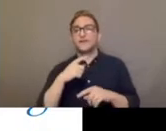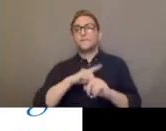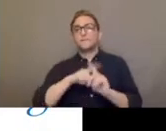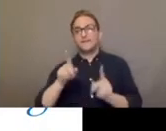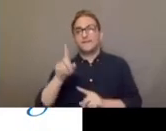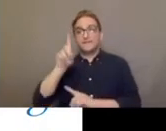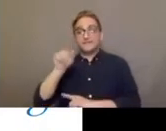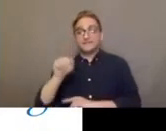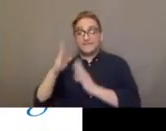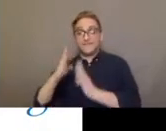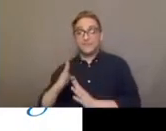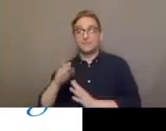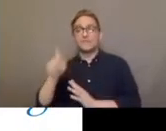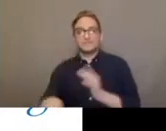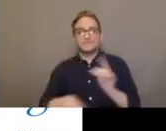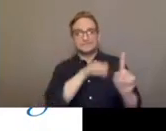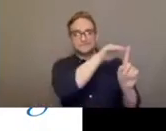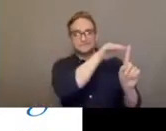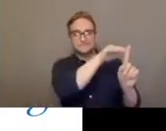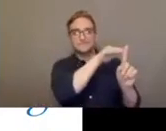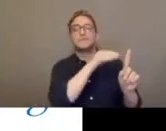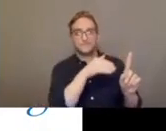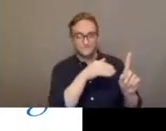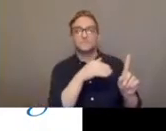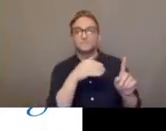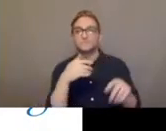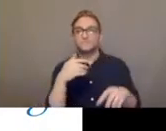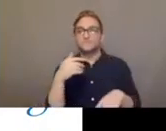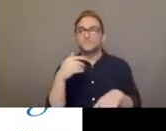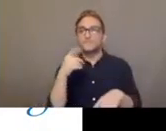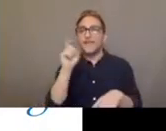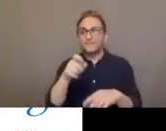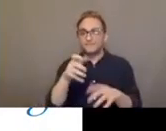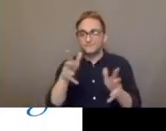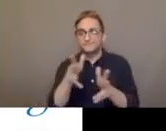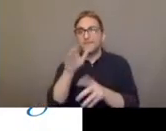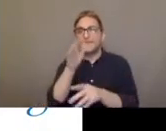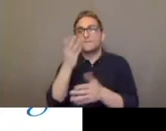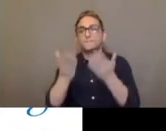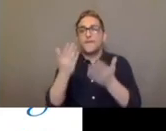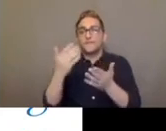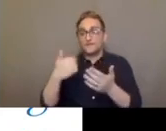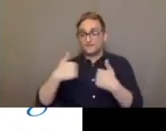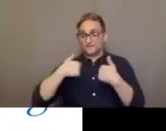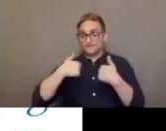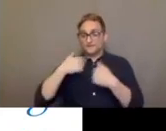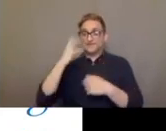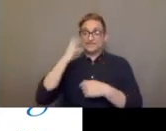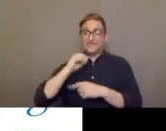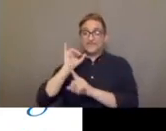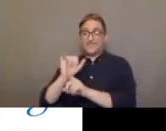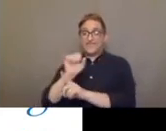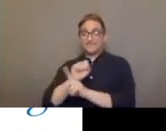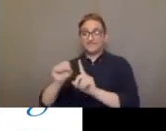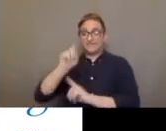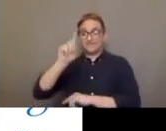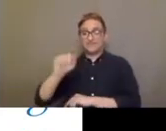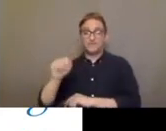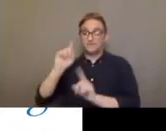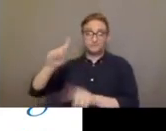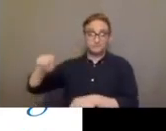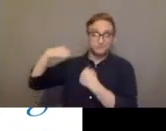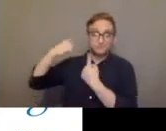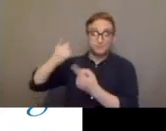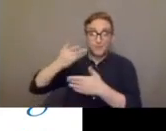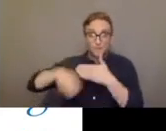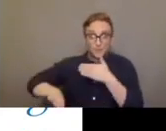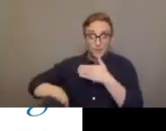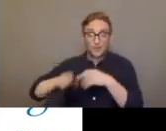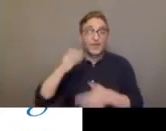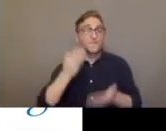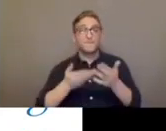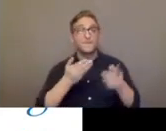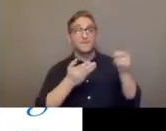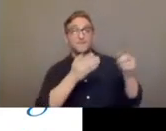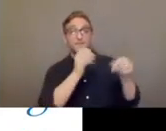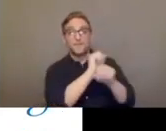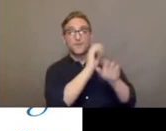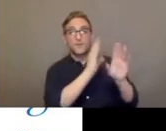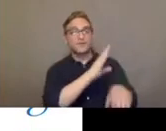You may be used to situations for years and this employer has not, some people assume